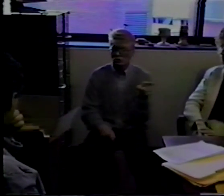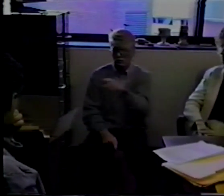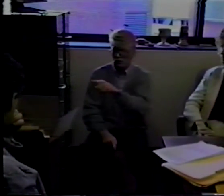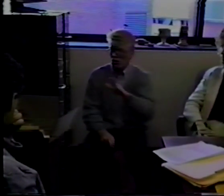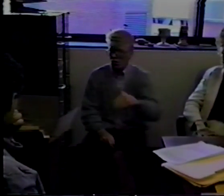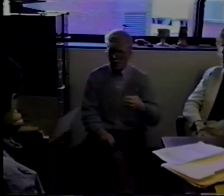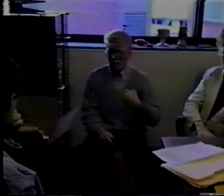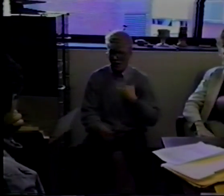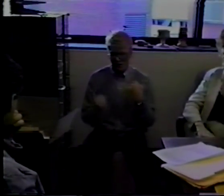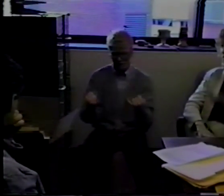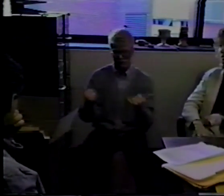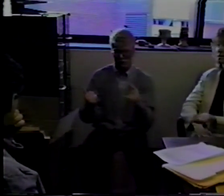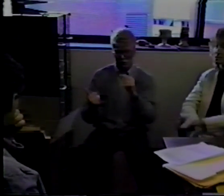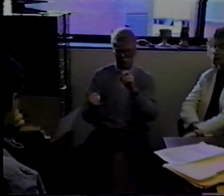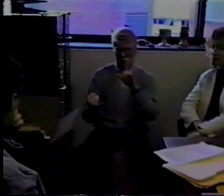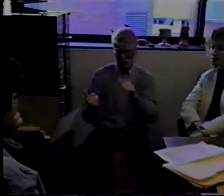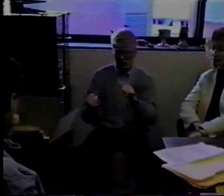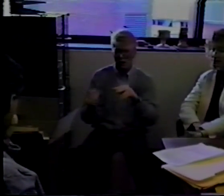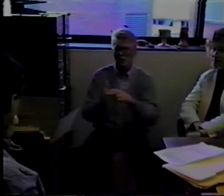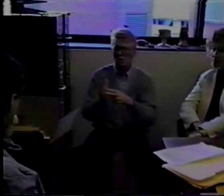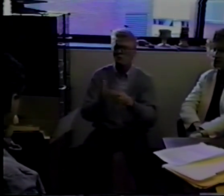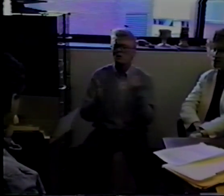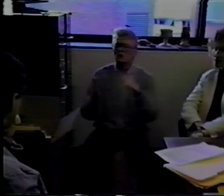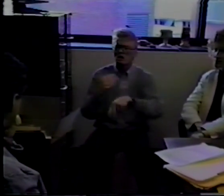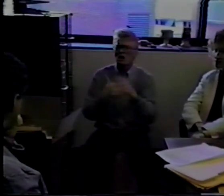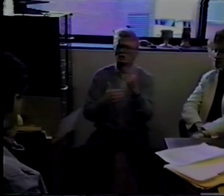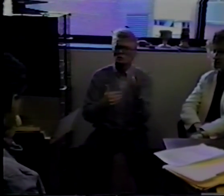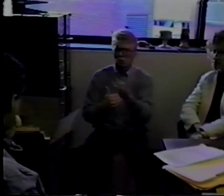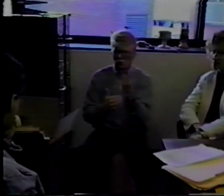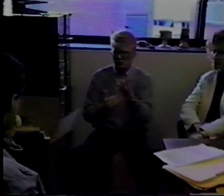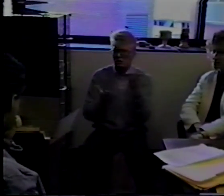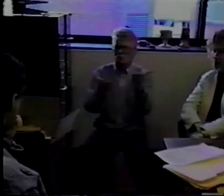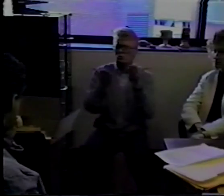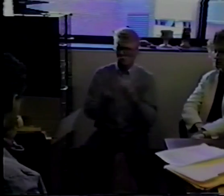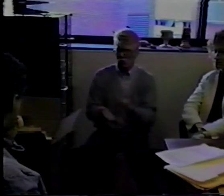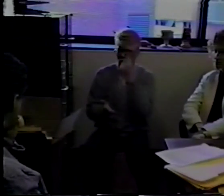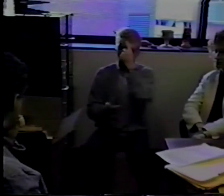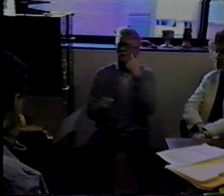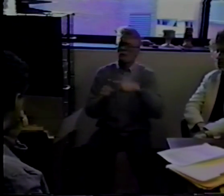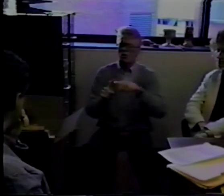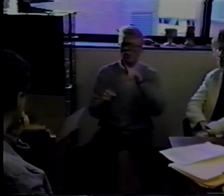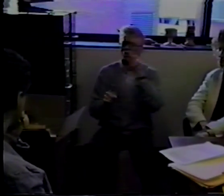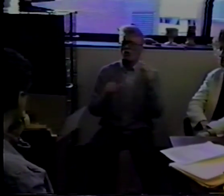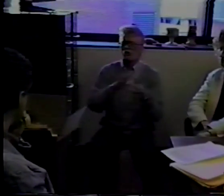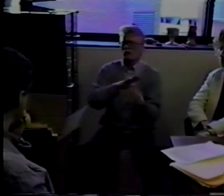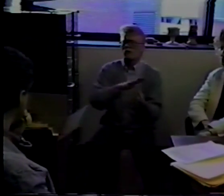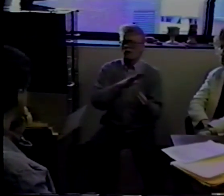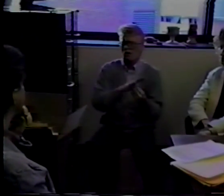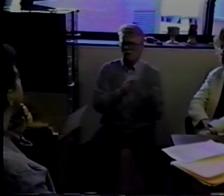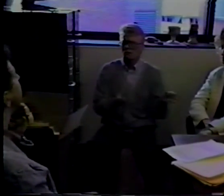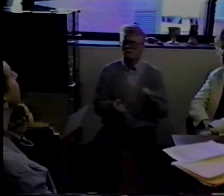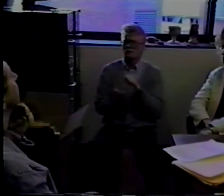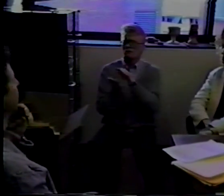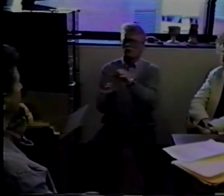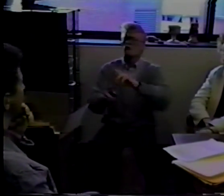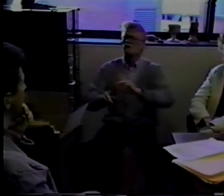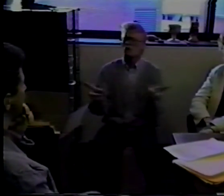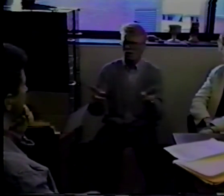just bring it in next wednesday and 30 copies. That's what we'll do.